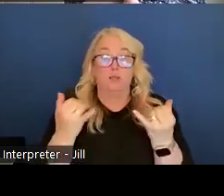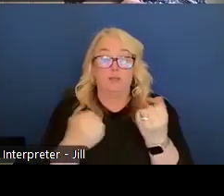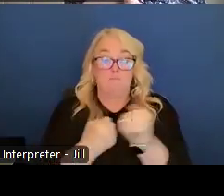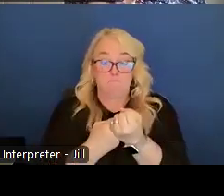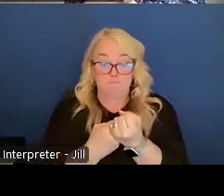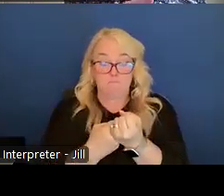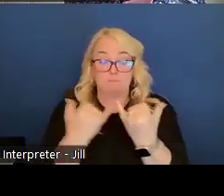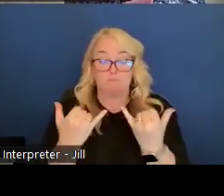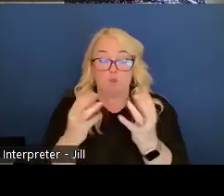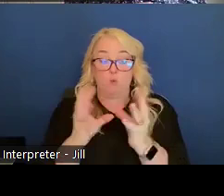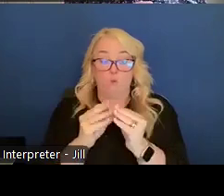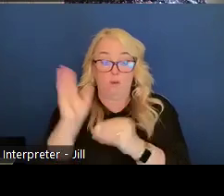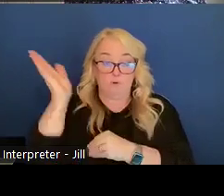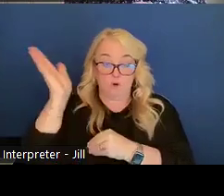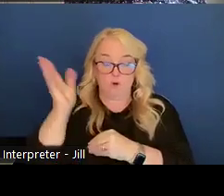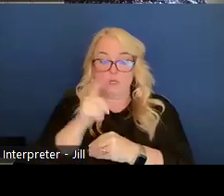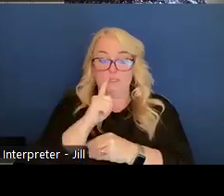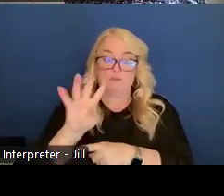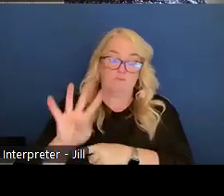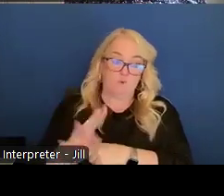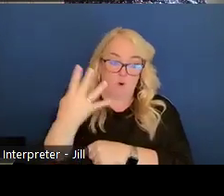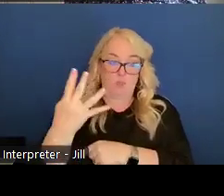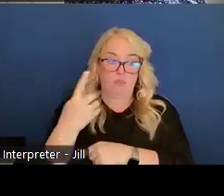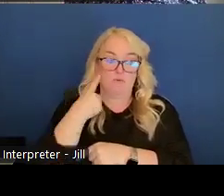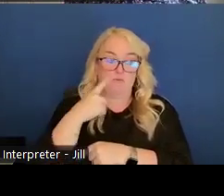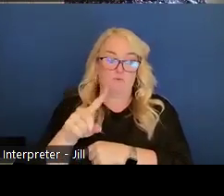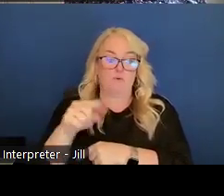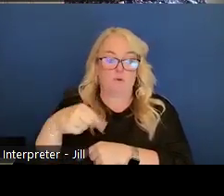the fourth webinar hosted by the Grassroots Project. It brings